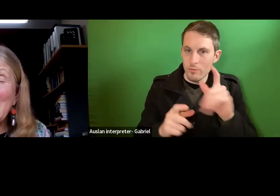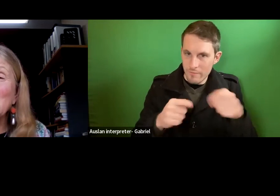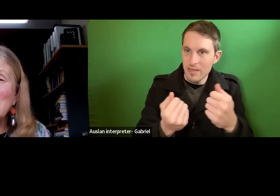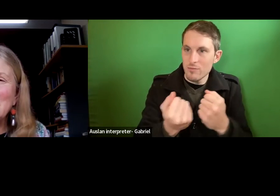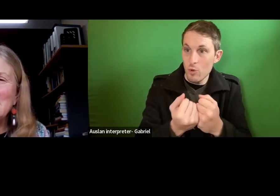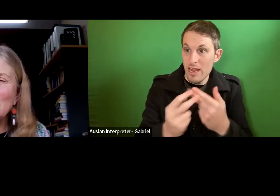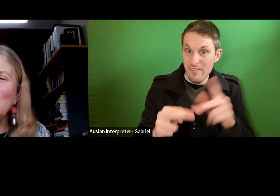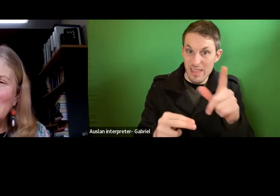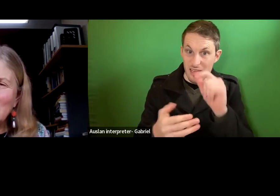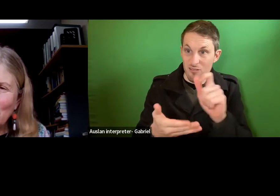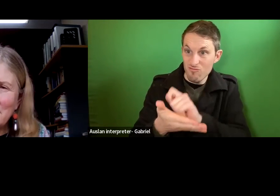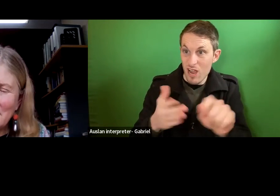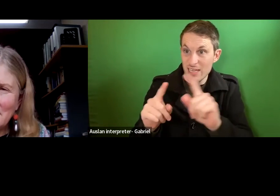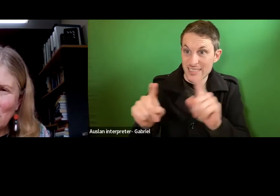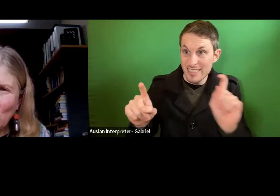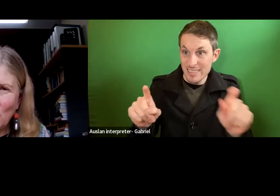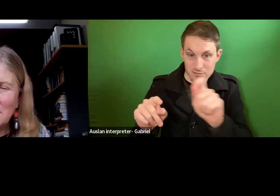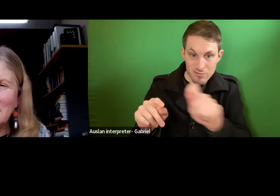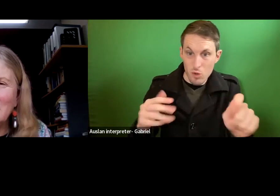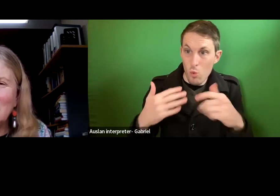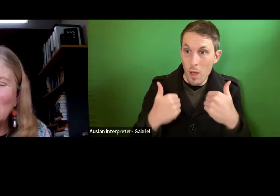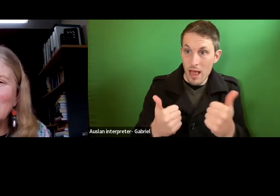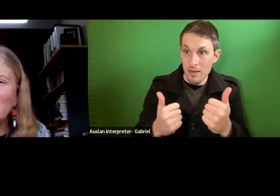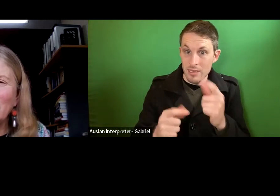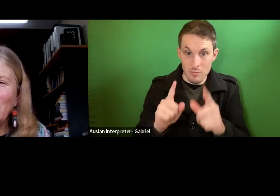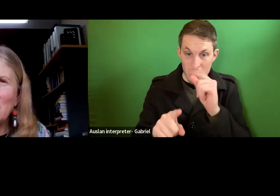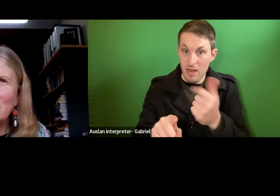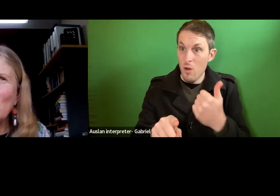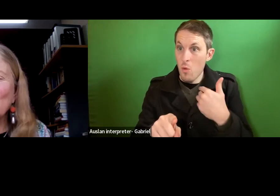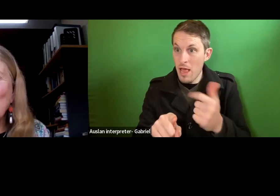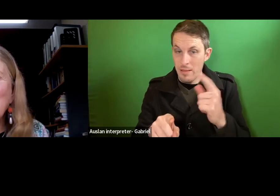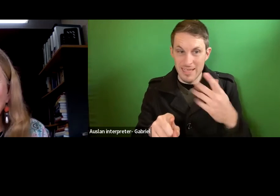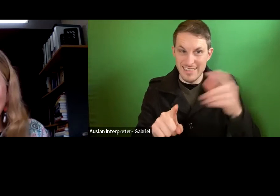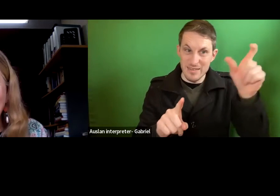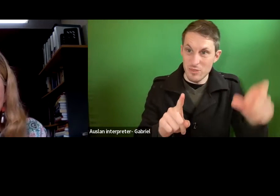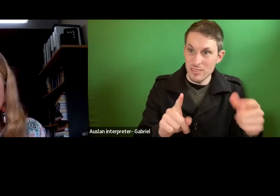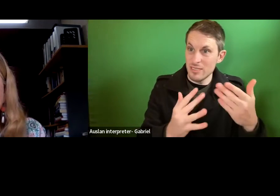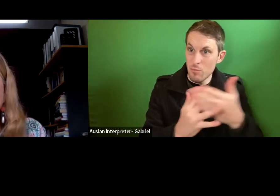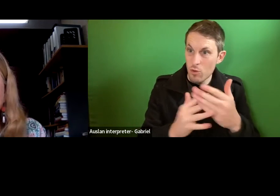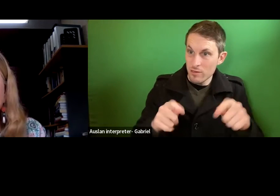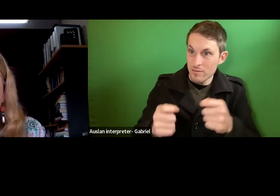actually need to be explicitly taught in terms of intervention rather than just being given an